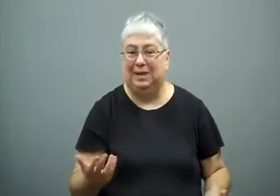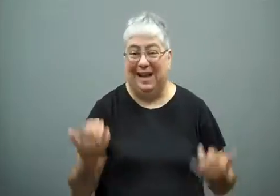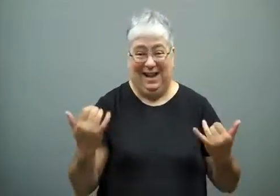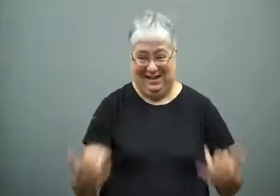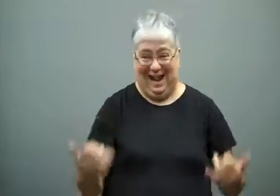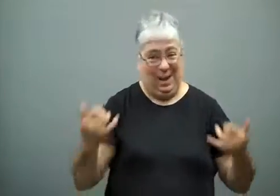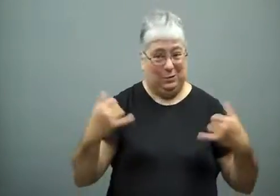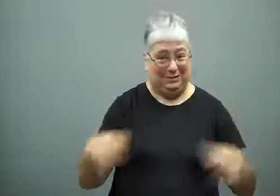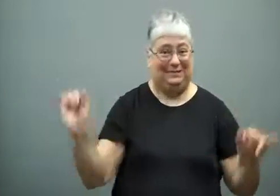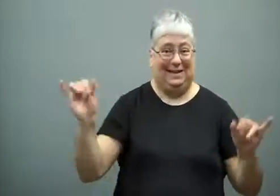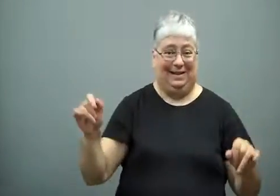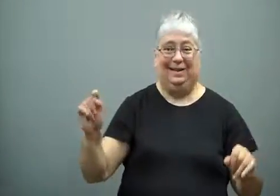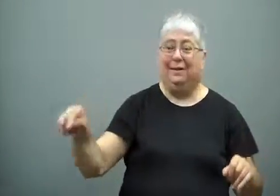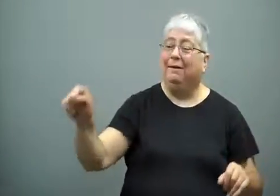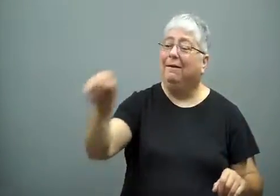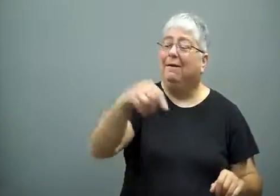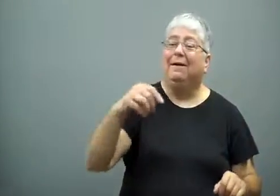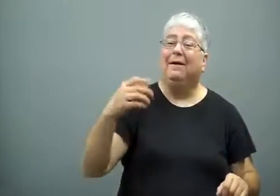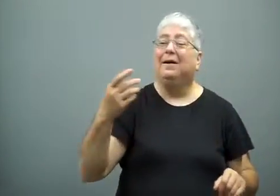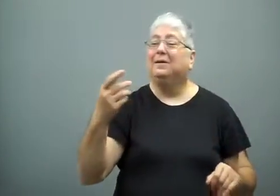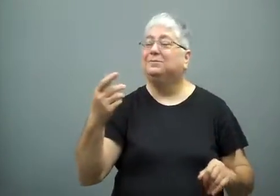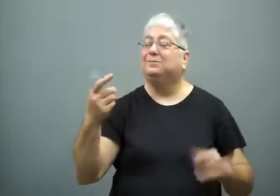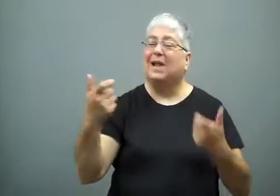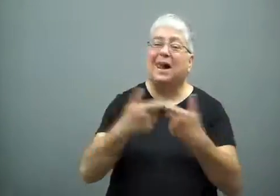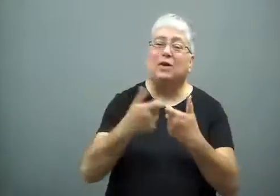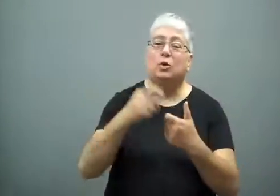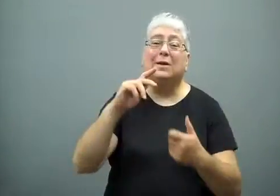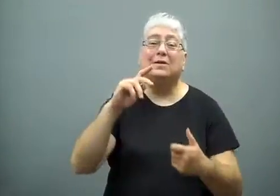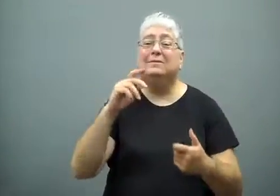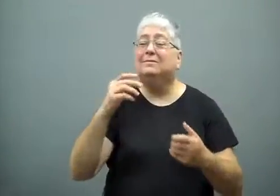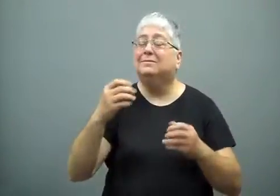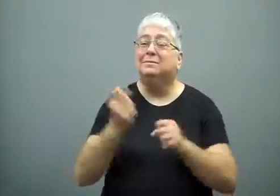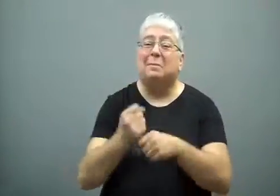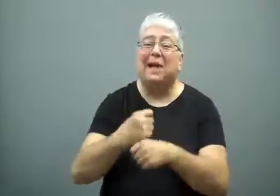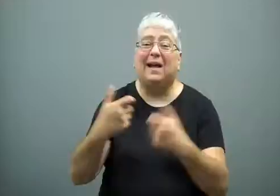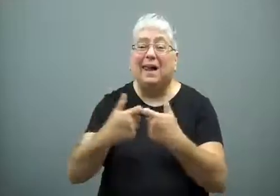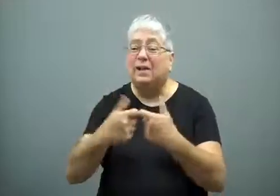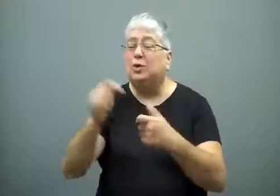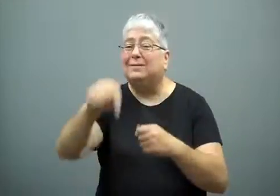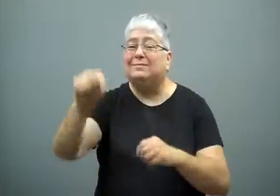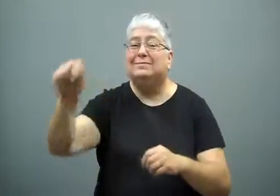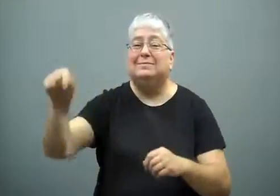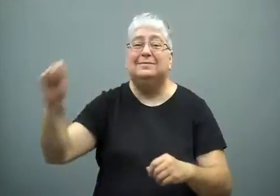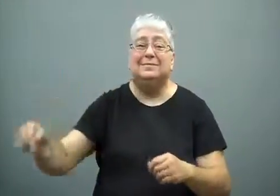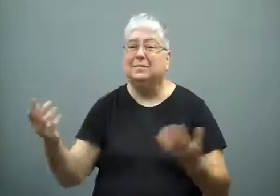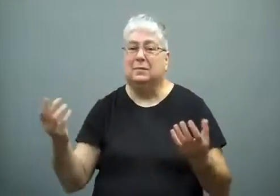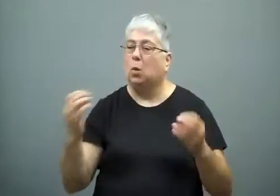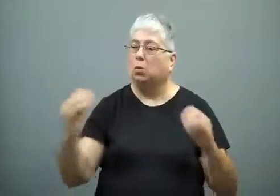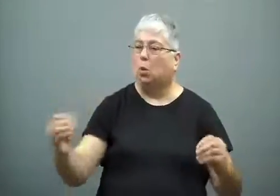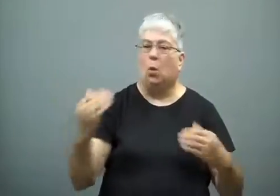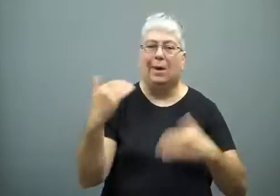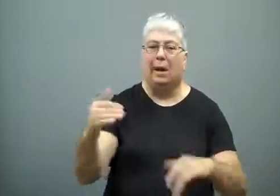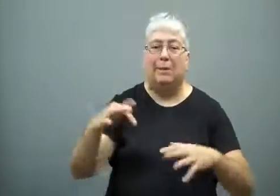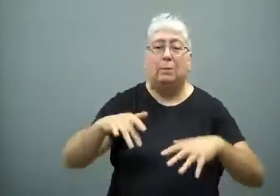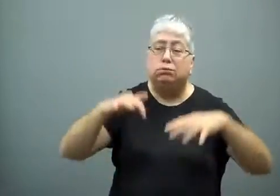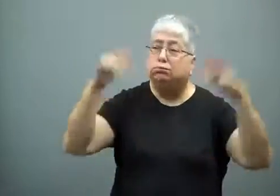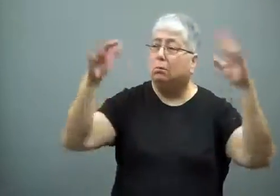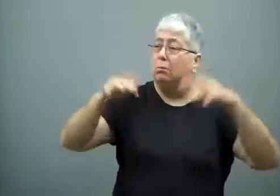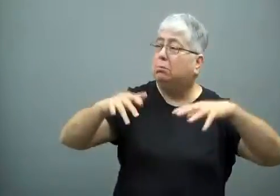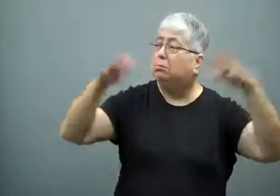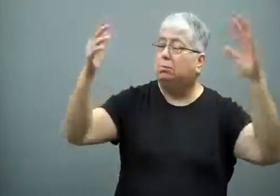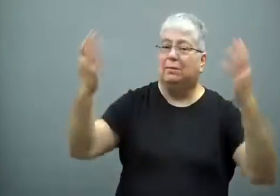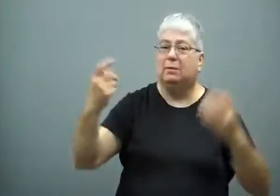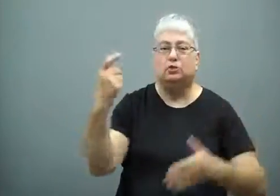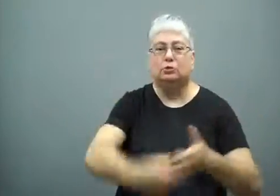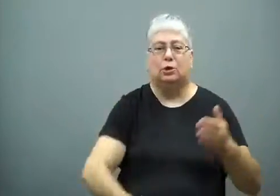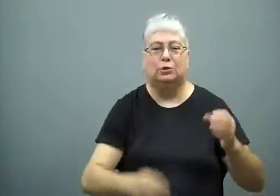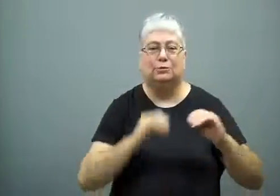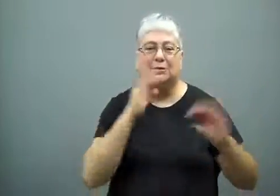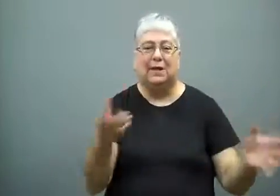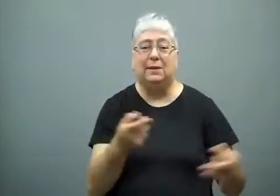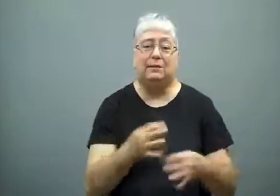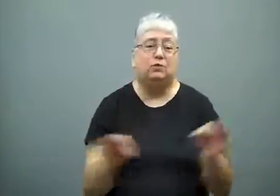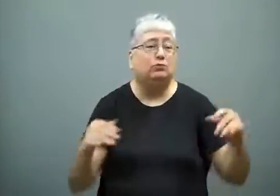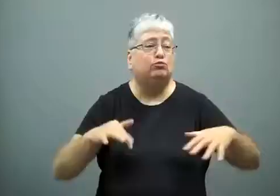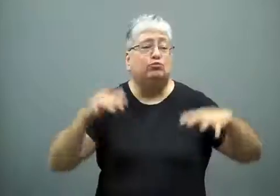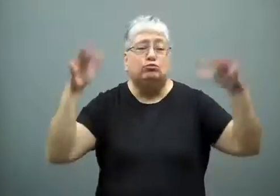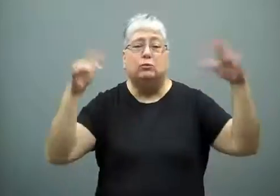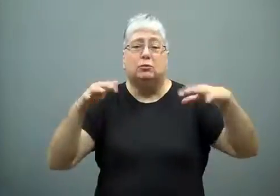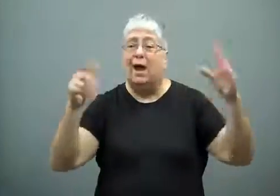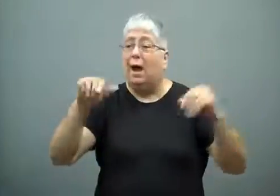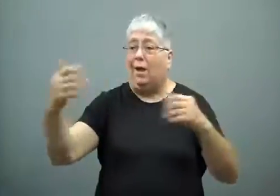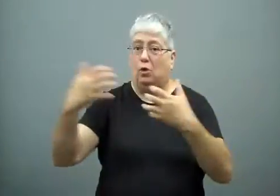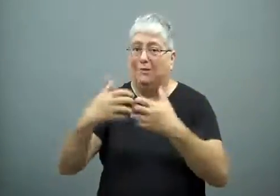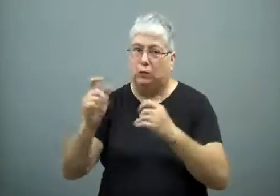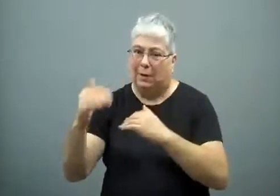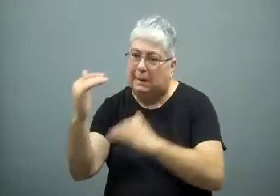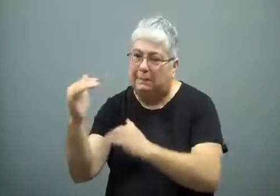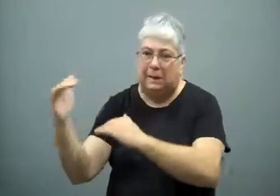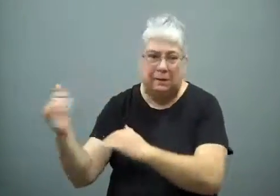Right now, electricity producers can spew unlimited emissions into the atmosphere